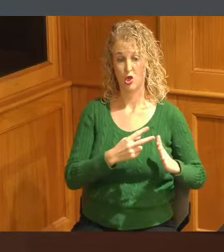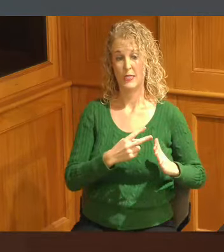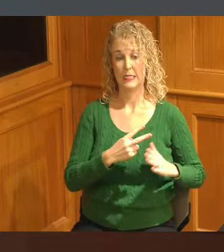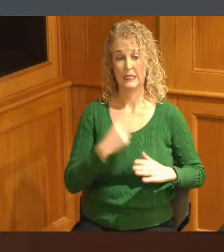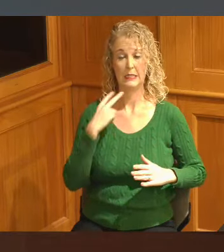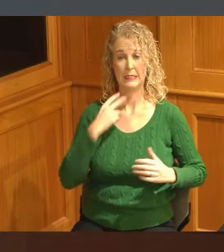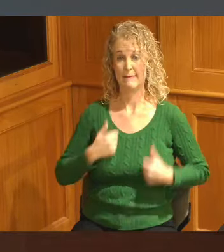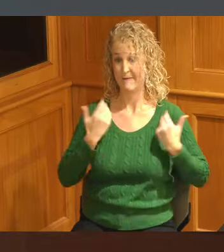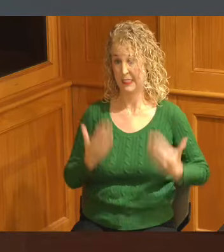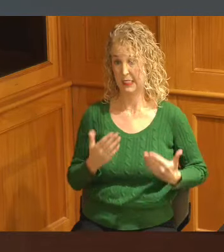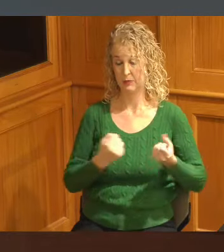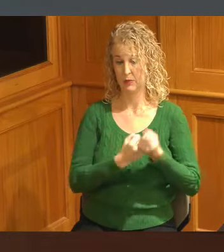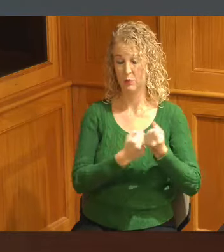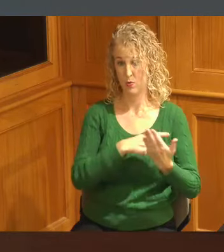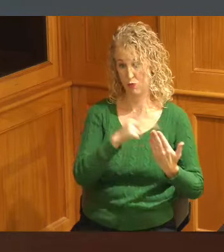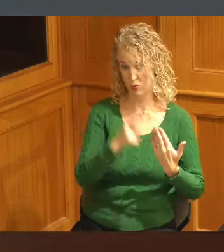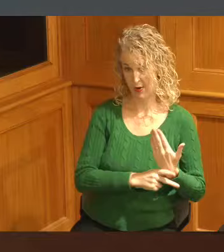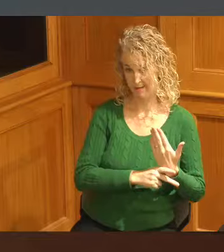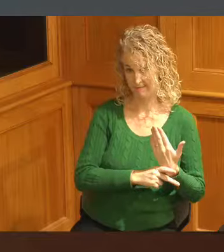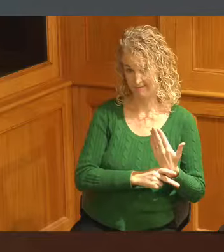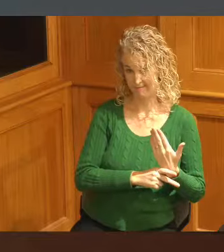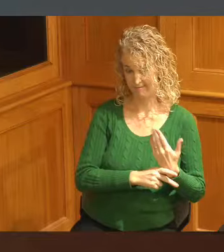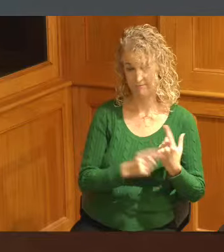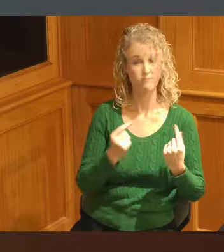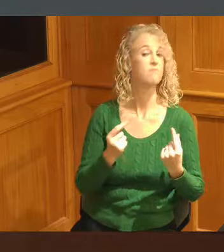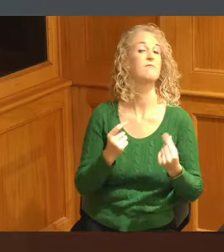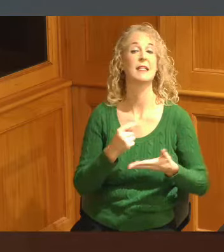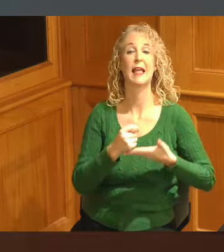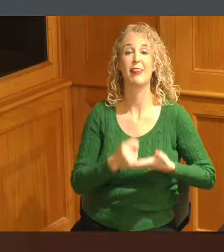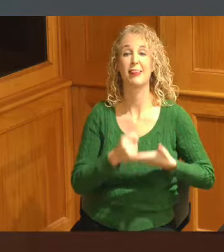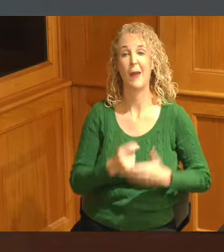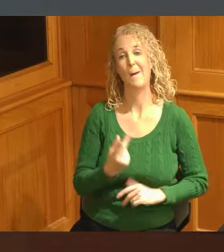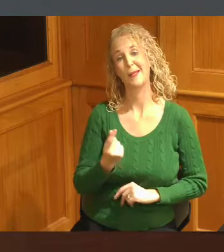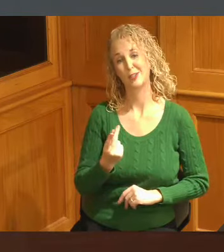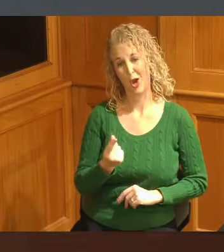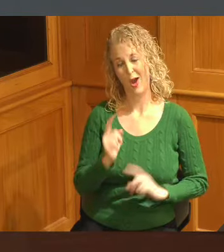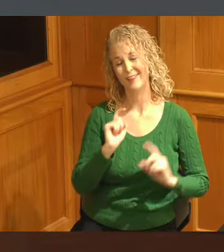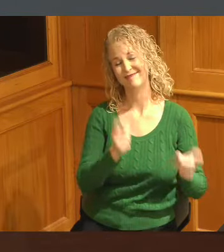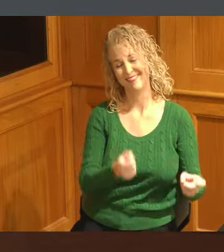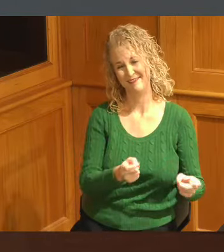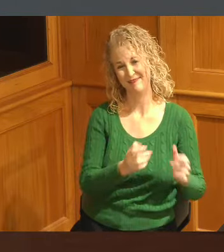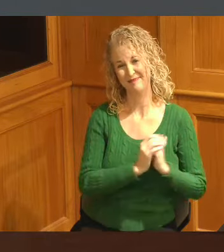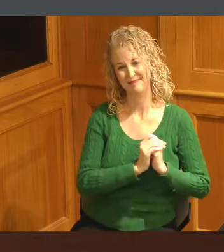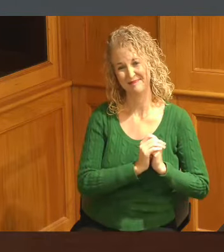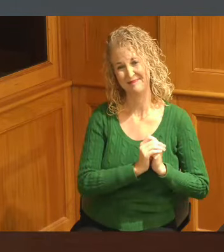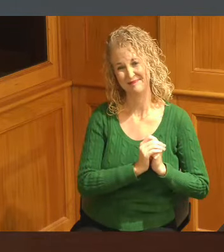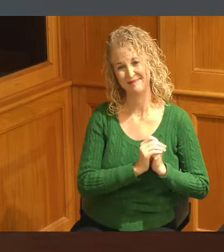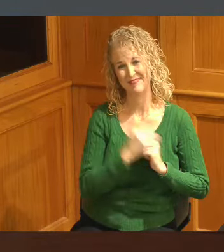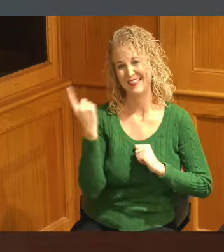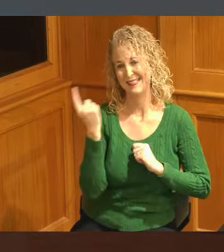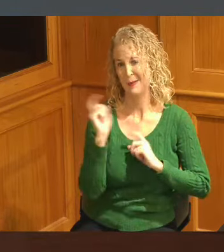actually for the donation of a therapy dog in the Prosecutor's office that's being donated. so we